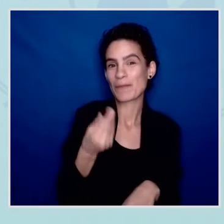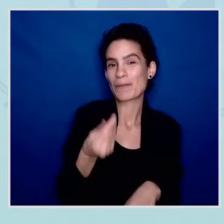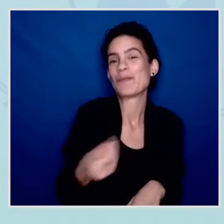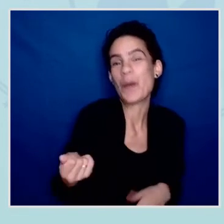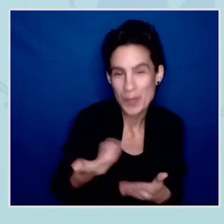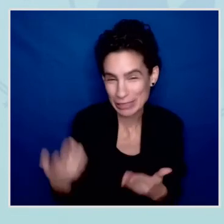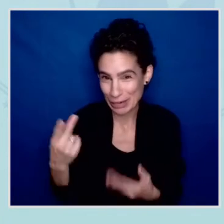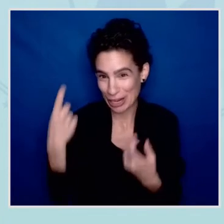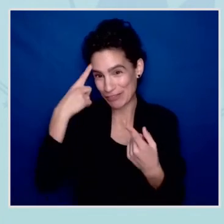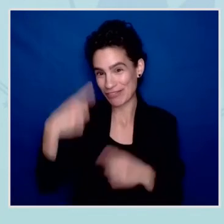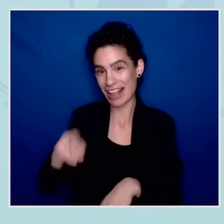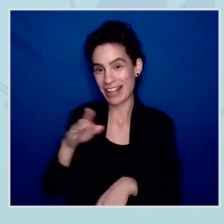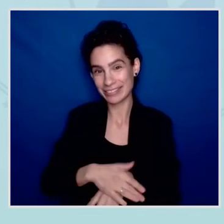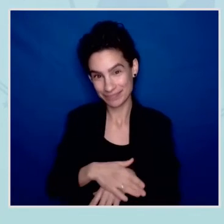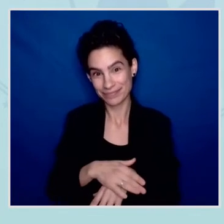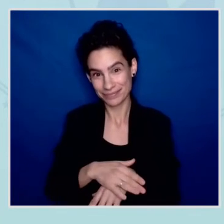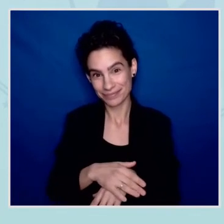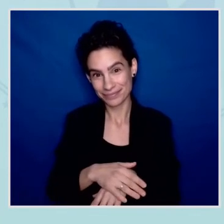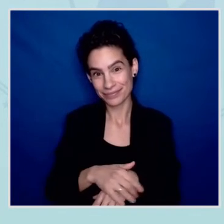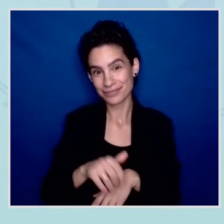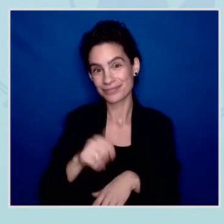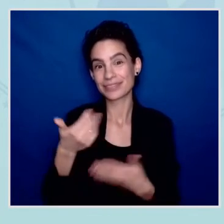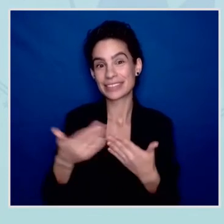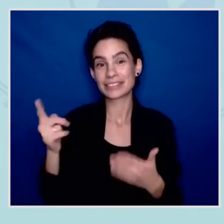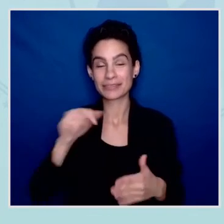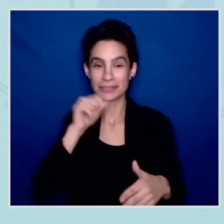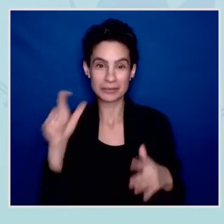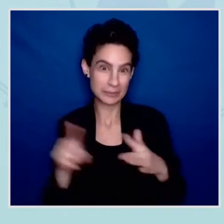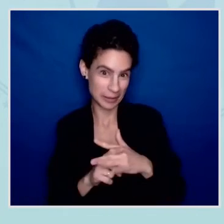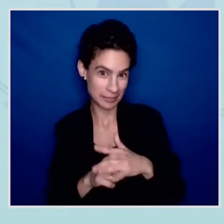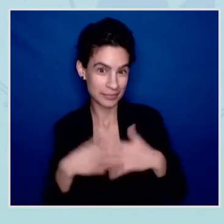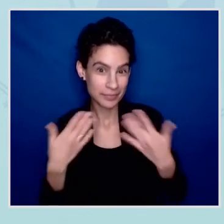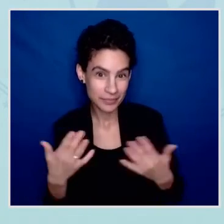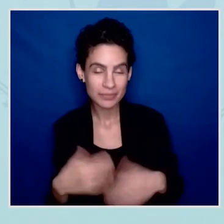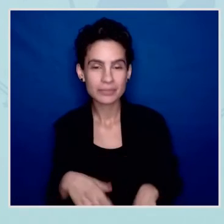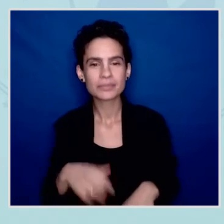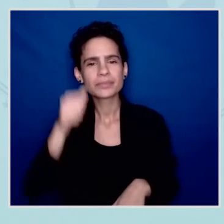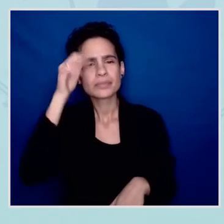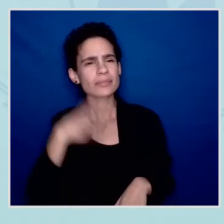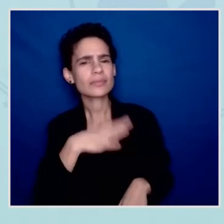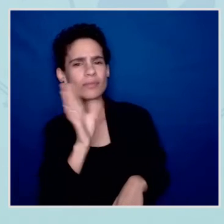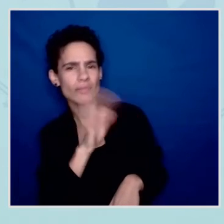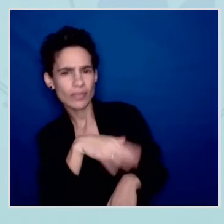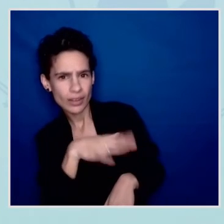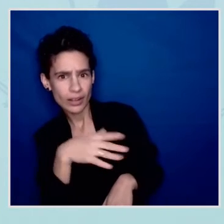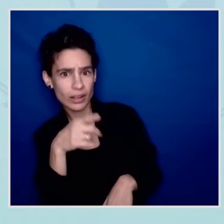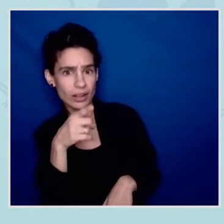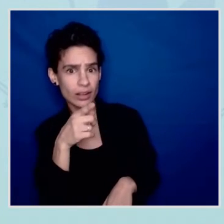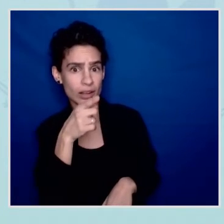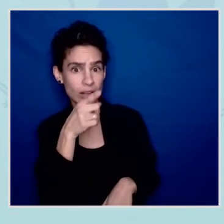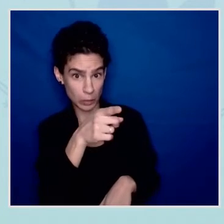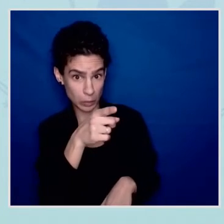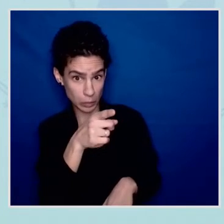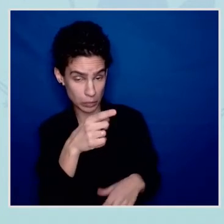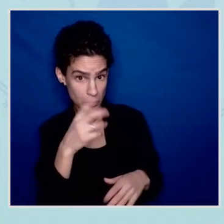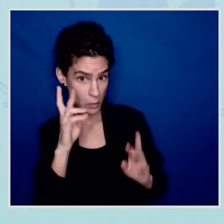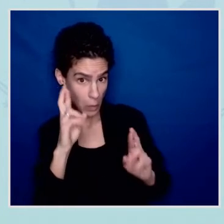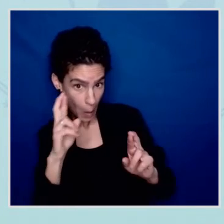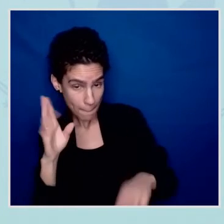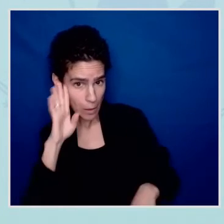THAT HE INDICATED HE WASN'T GOING TO SHOW UP AT THE INAUGURATION. WELL, THAT IS ONE OF THE FEW THINGS HE AND I HAVE EVER